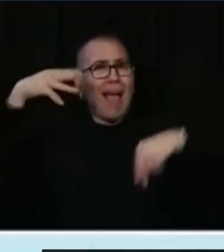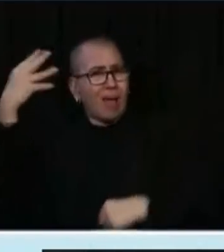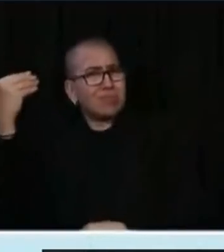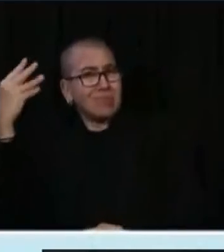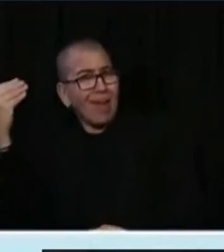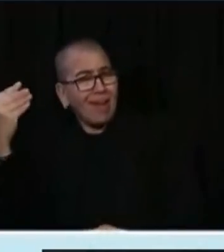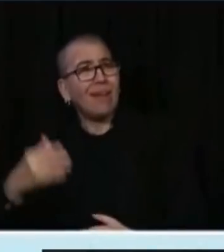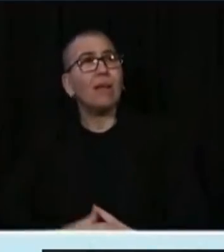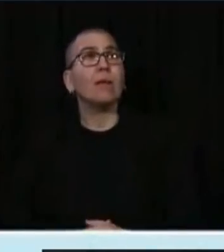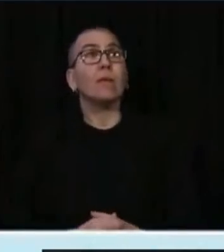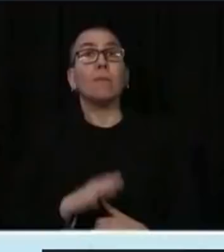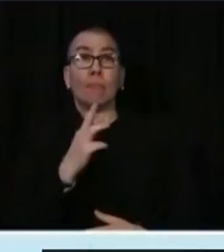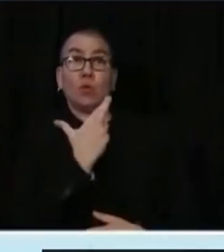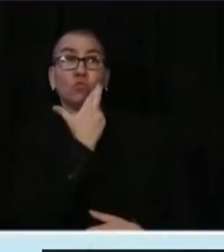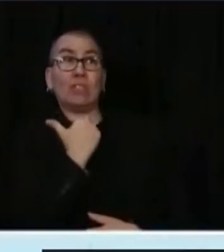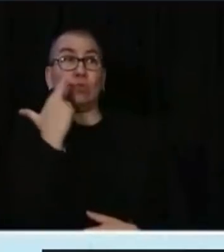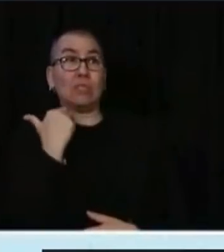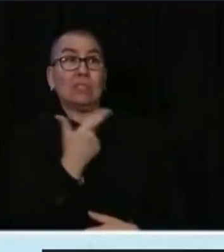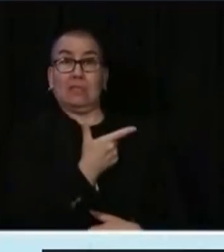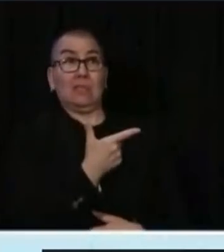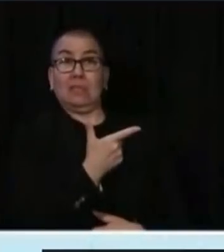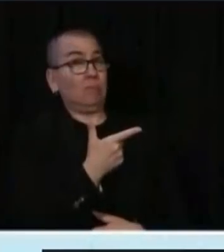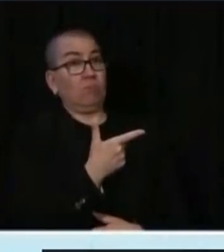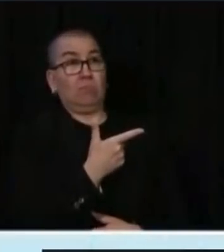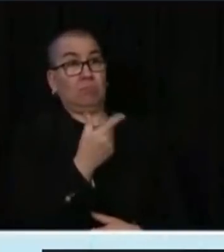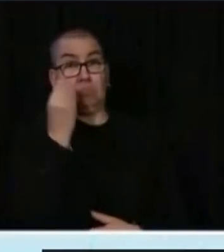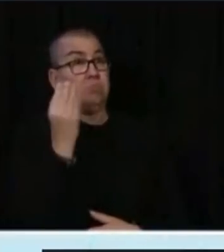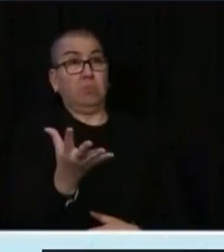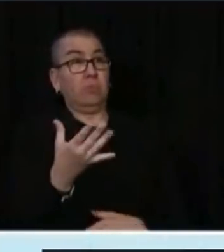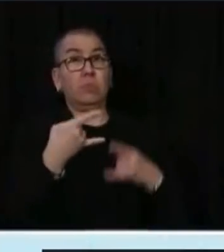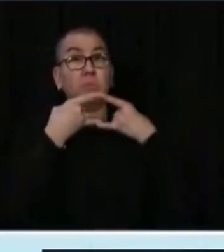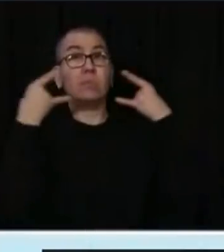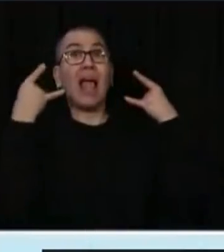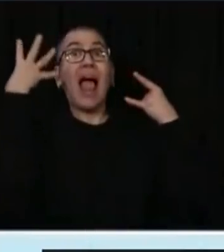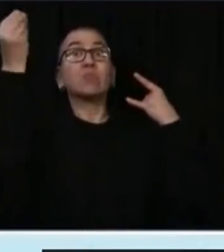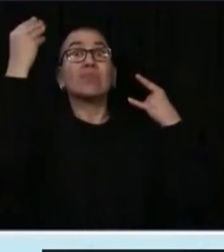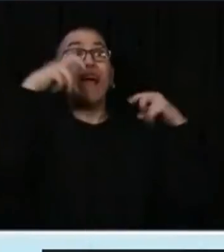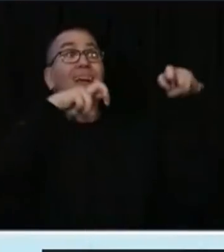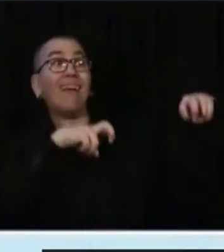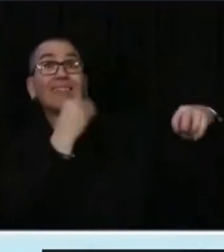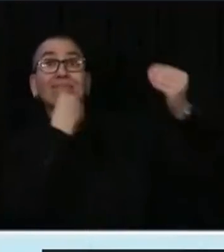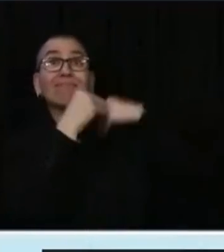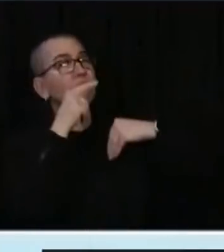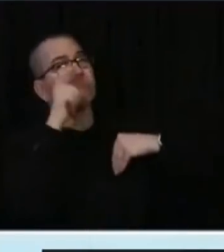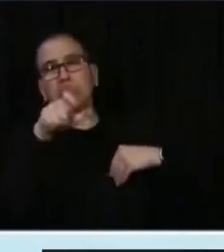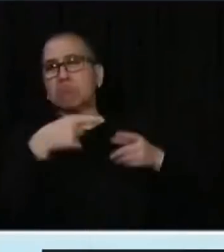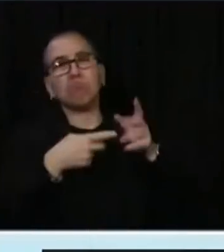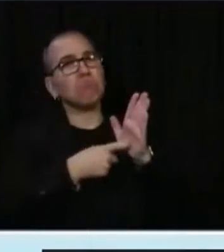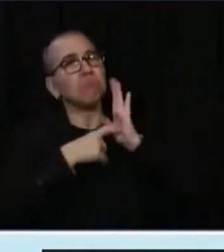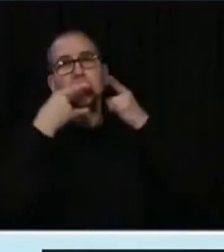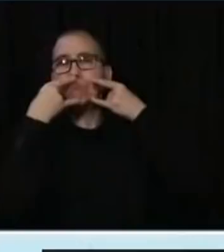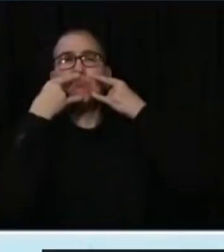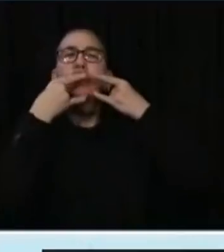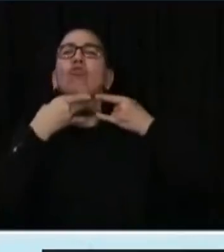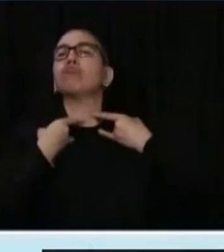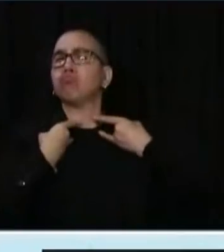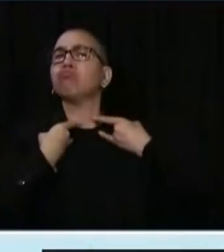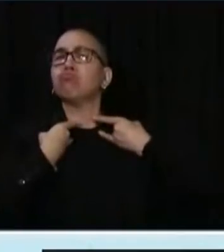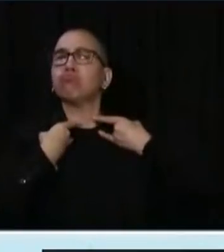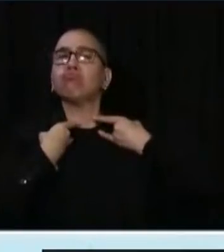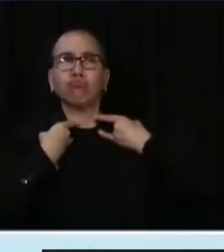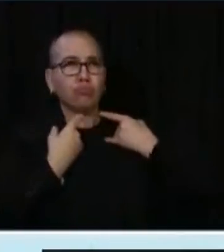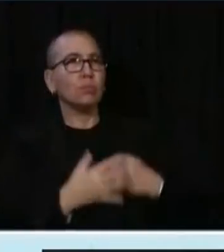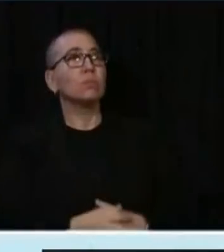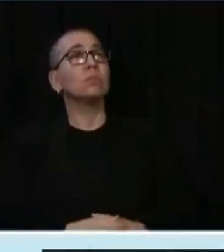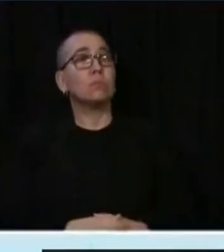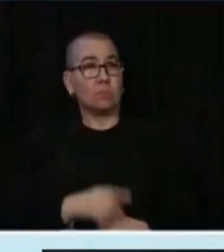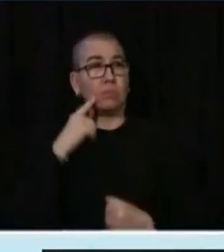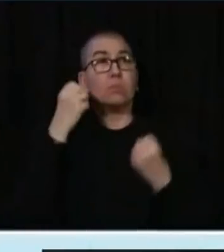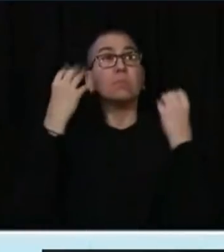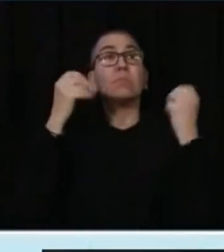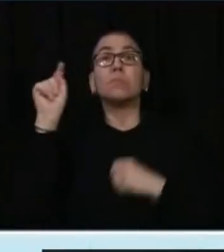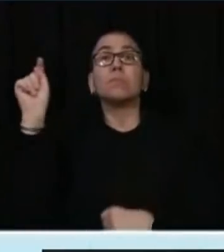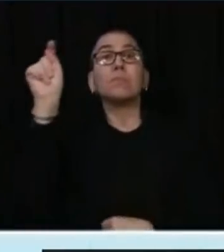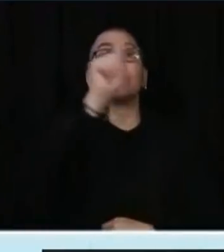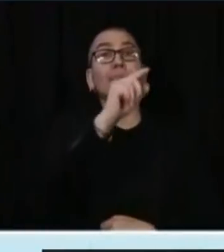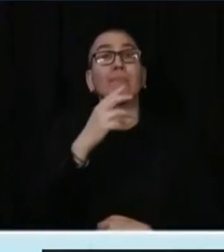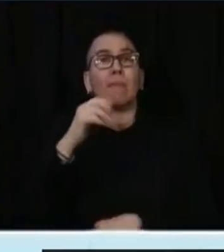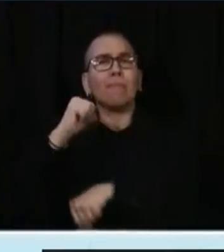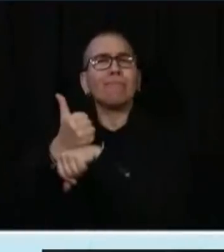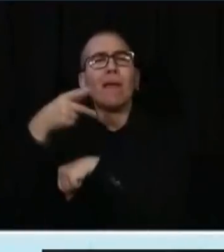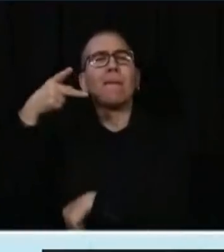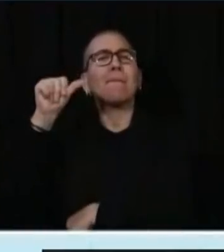MINNESOTANS HAVE DONE THIS AS